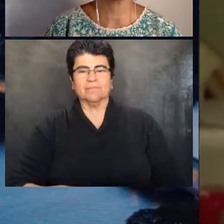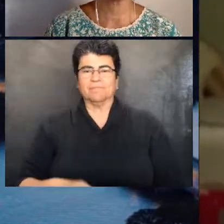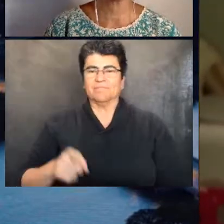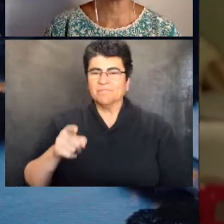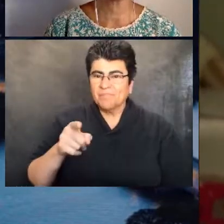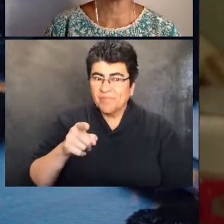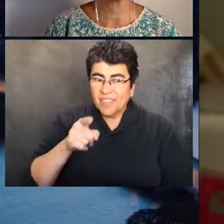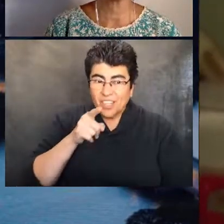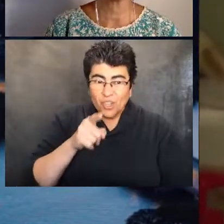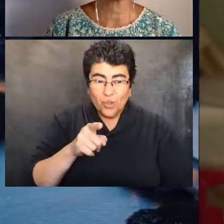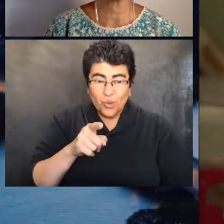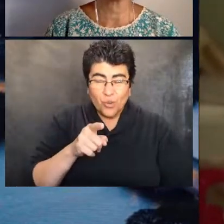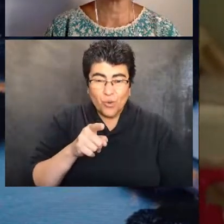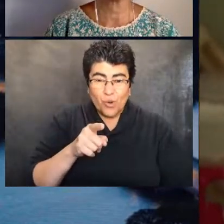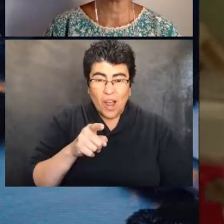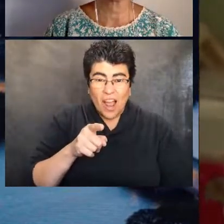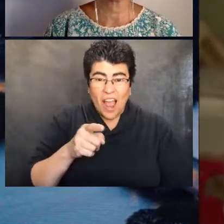You ever not been horny?